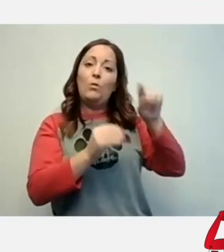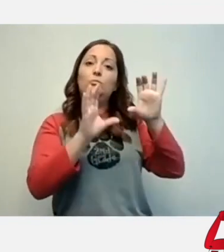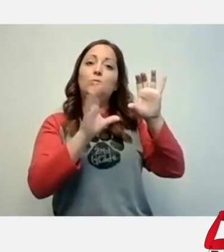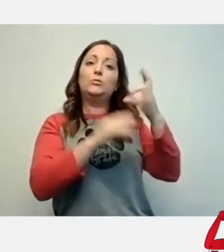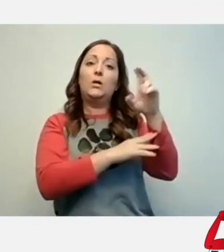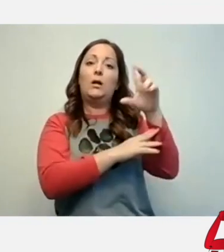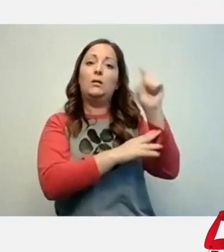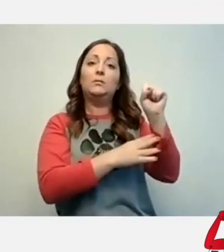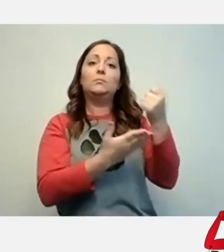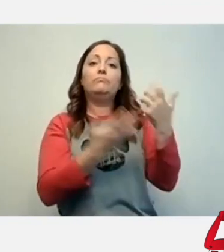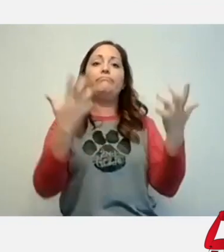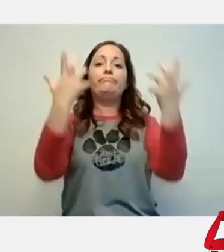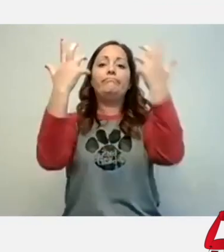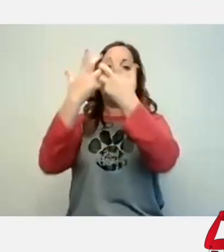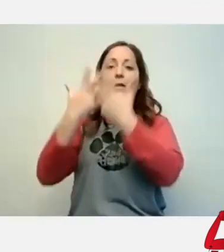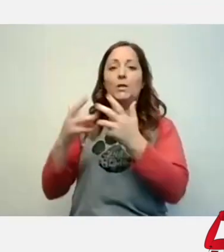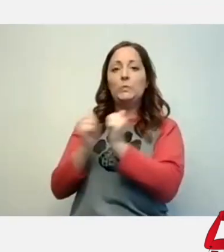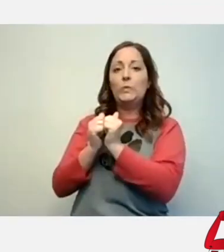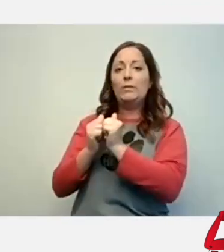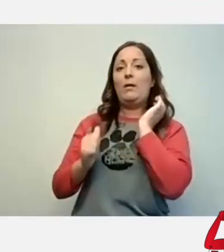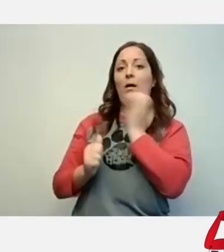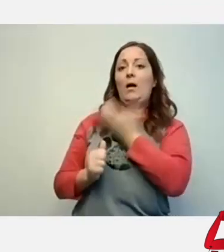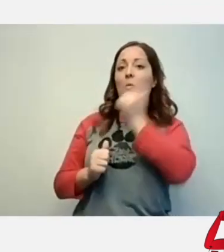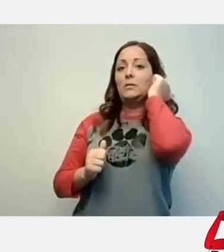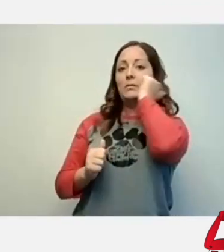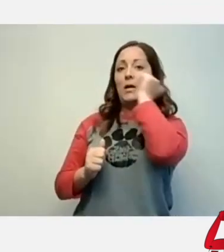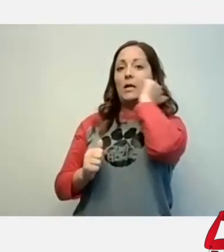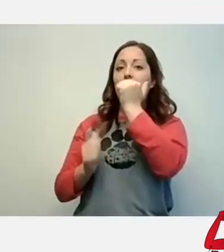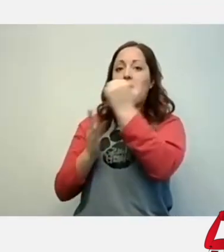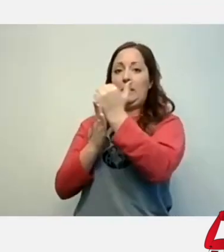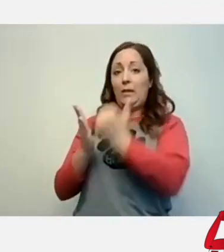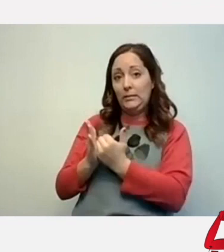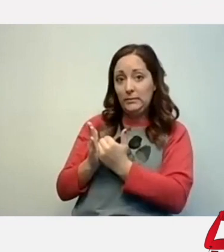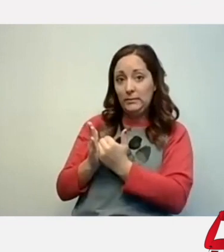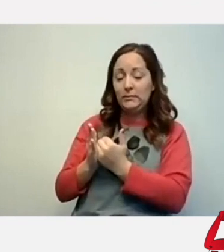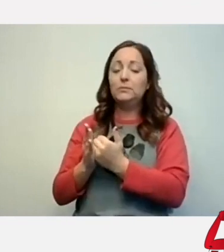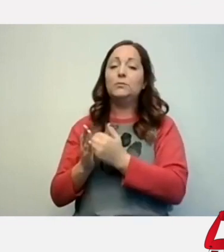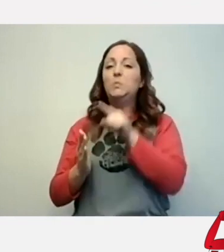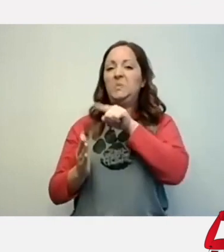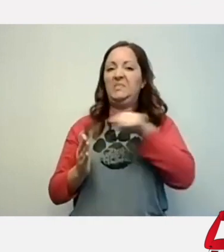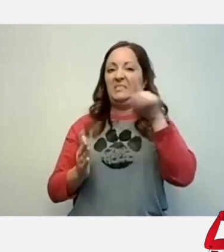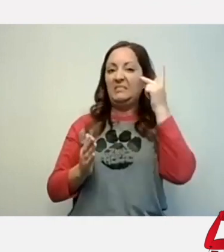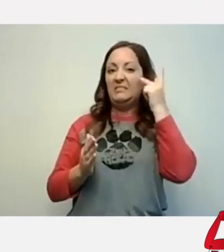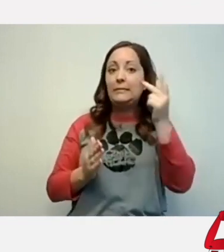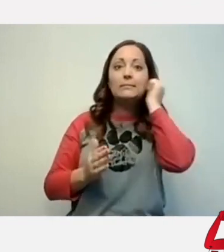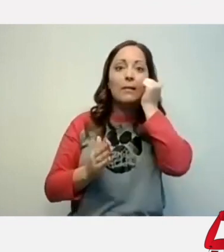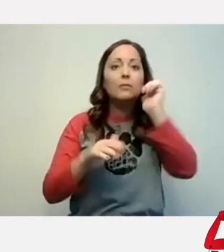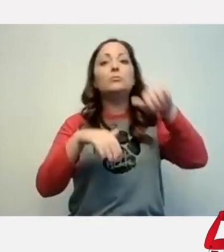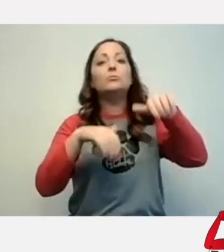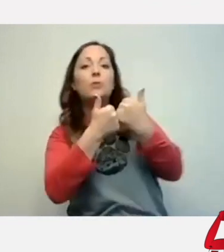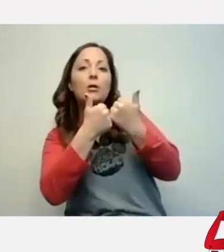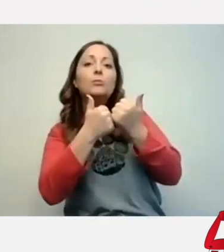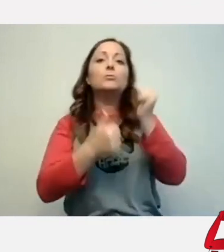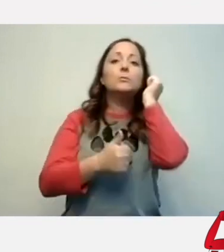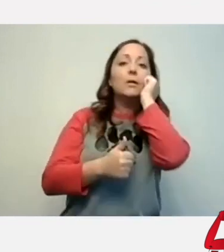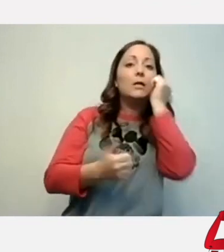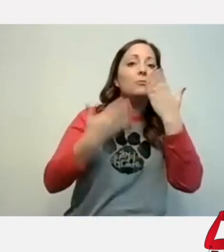and as you can see here we have added channels to match each of our daily assignments.